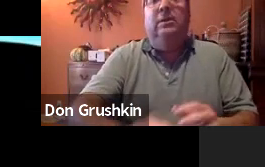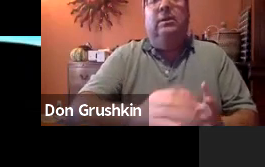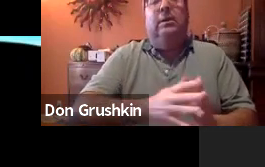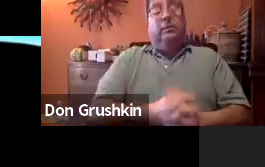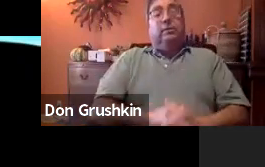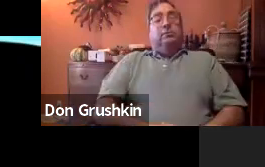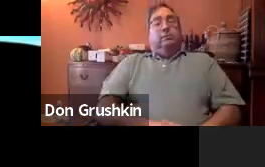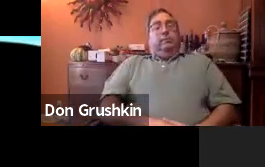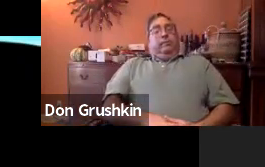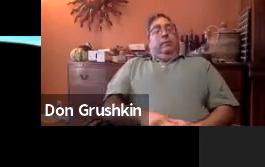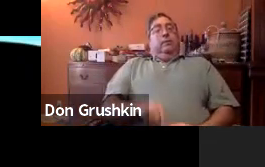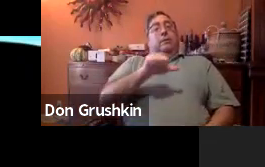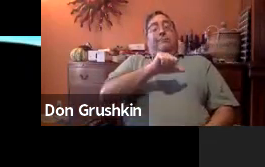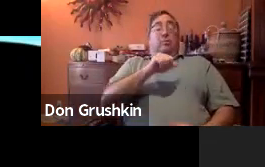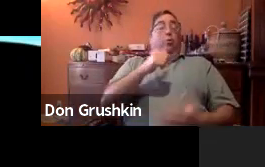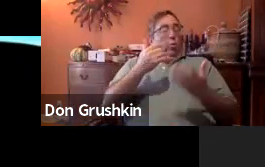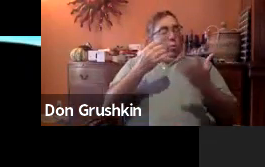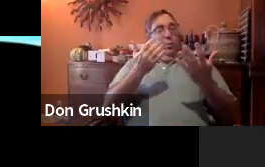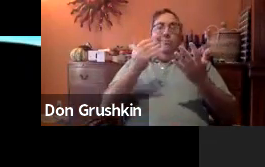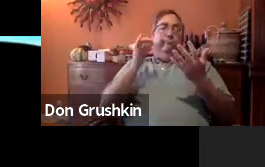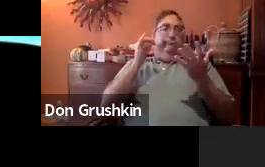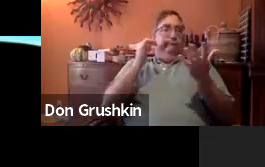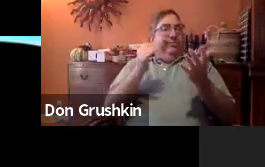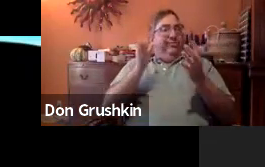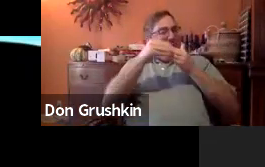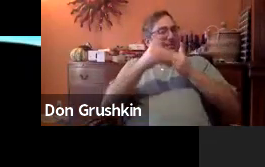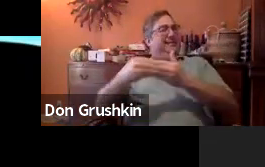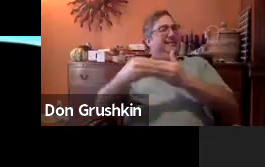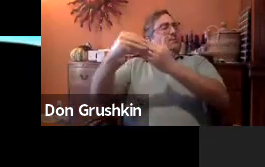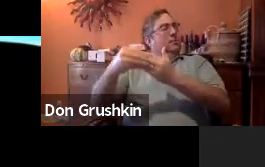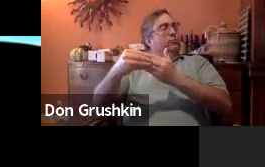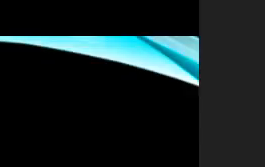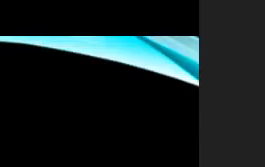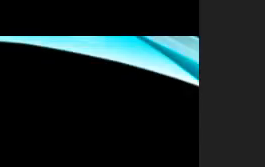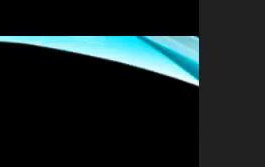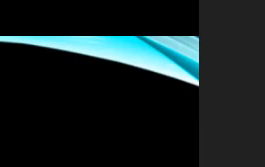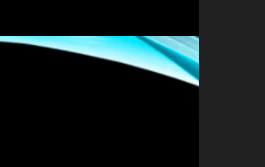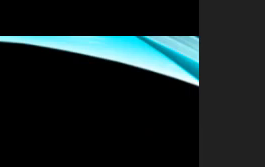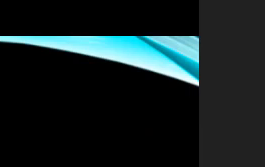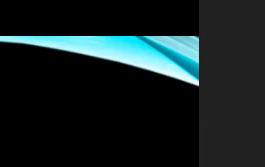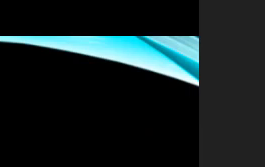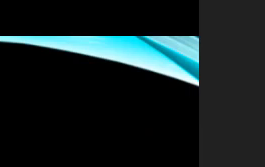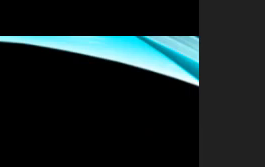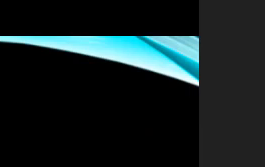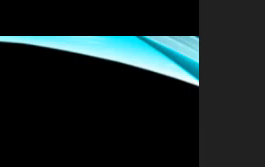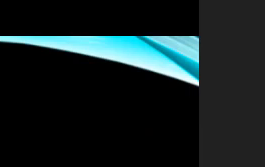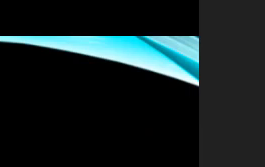want to become hearing people. And, yet, this device is attempting to make us become hearing.